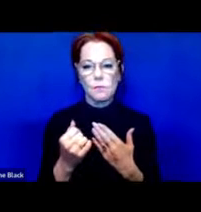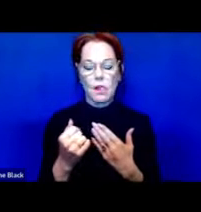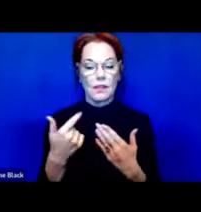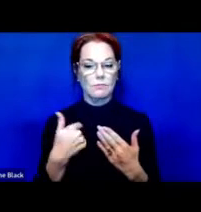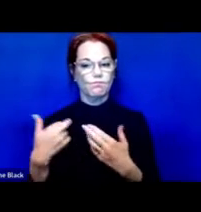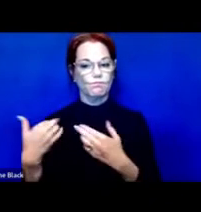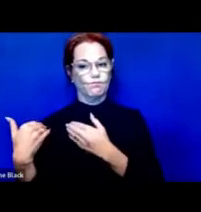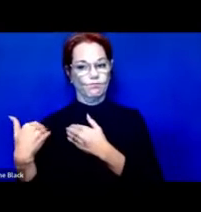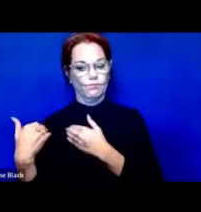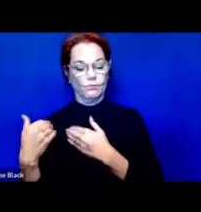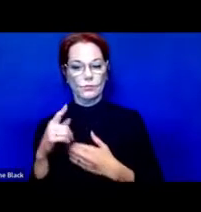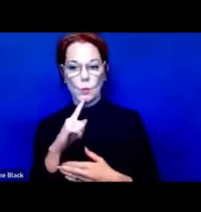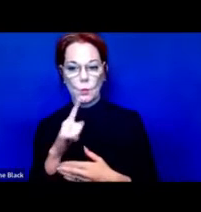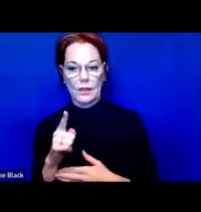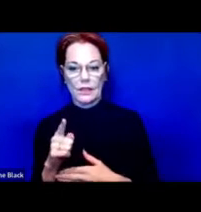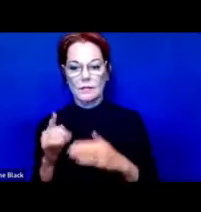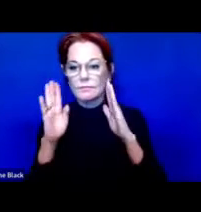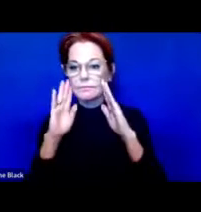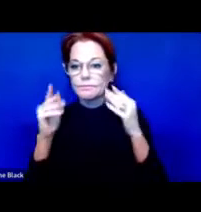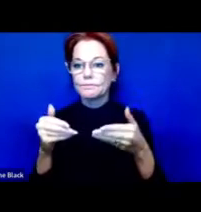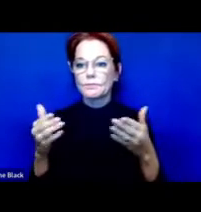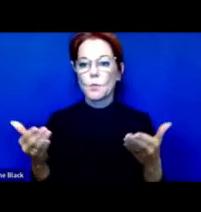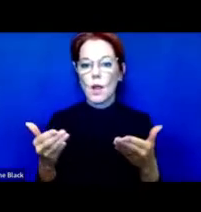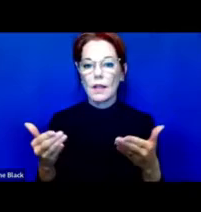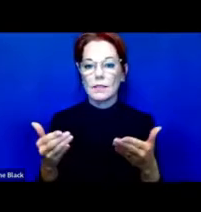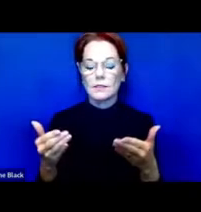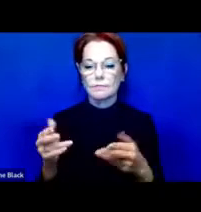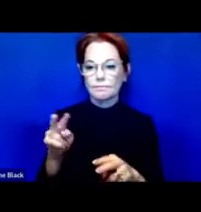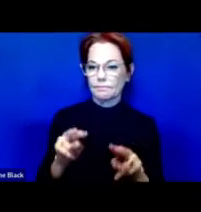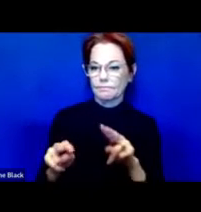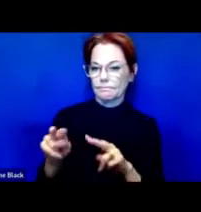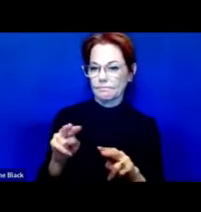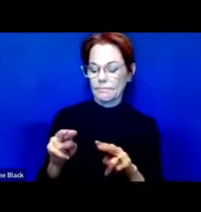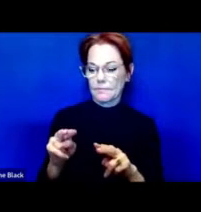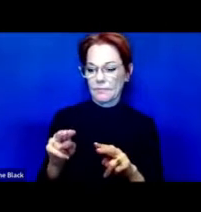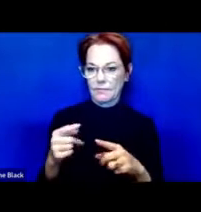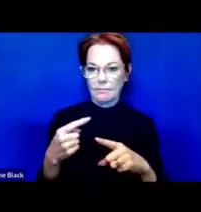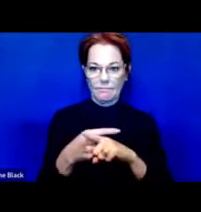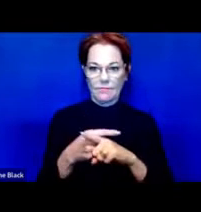has really been focused on looking at the intersection of brain injury and the justice system. So I'll talk a bit more